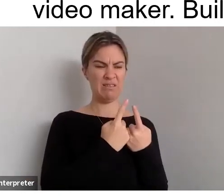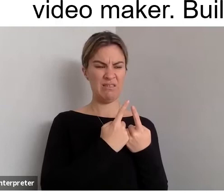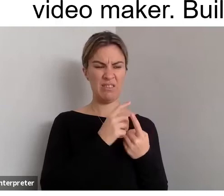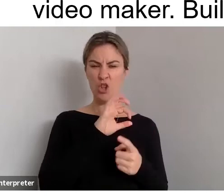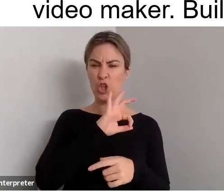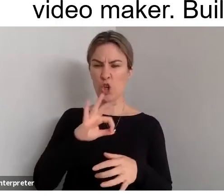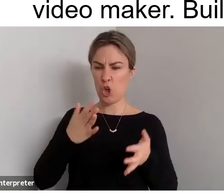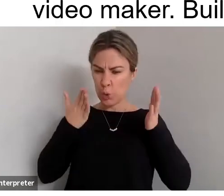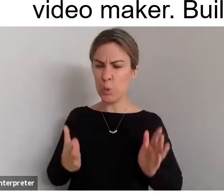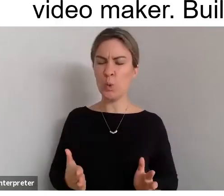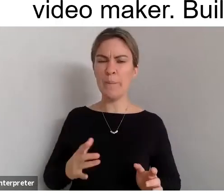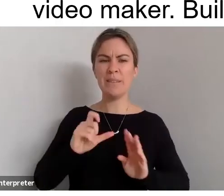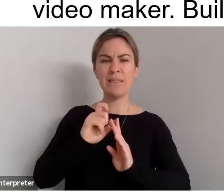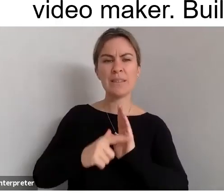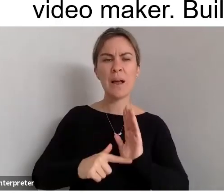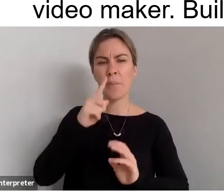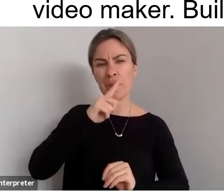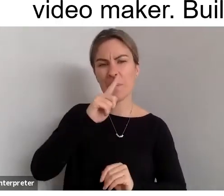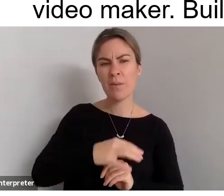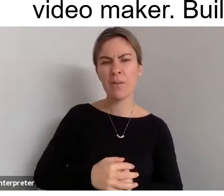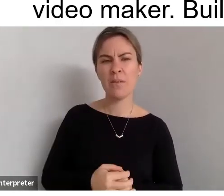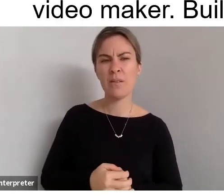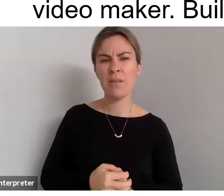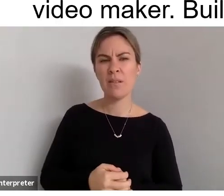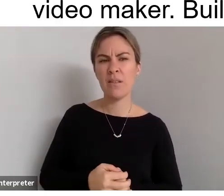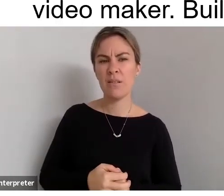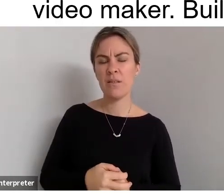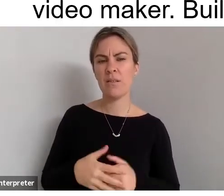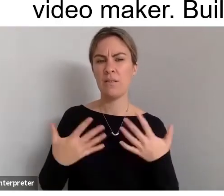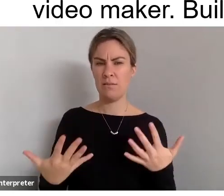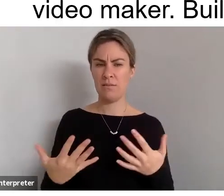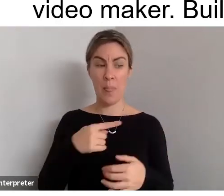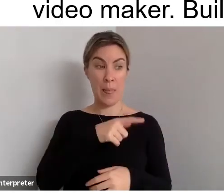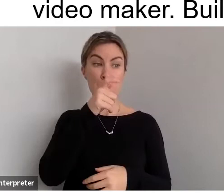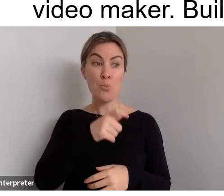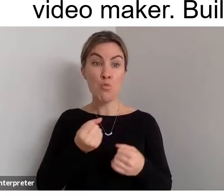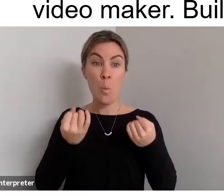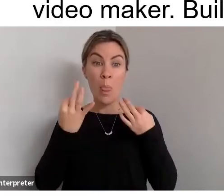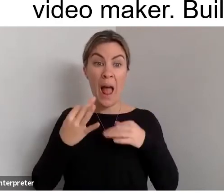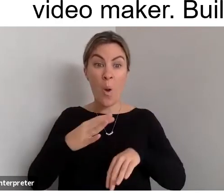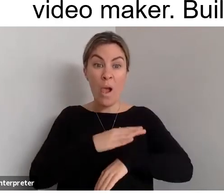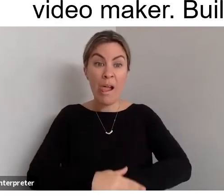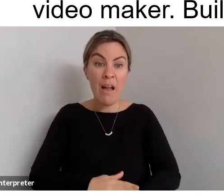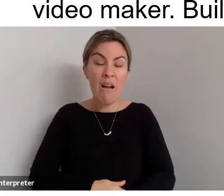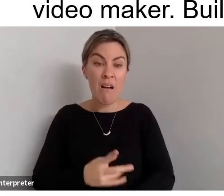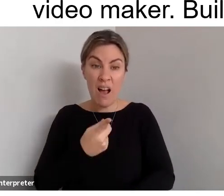It is saying this person with no legs got out of bed today, why